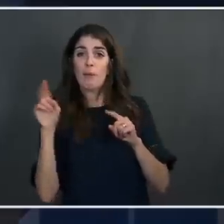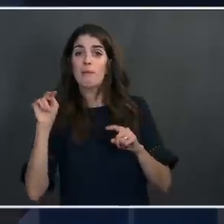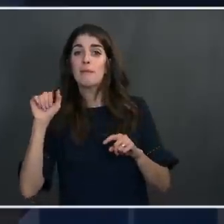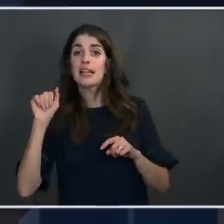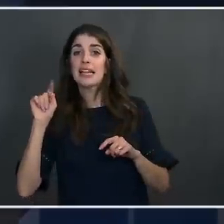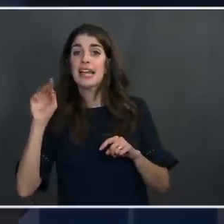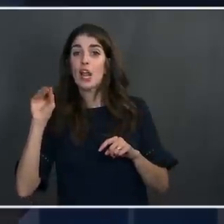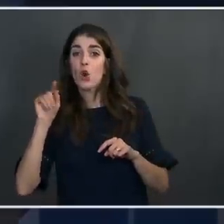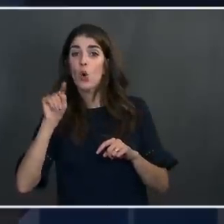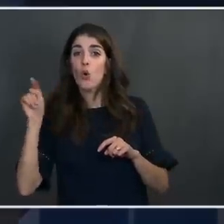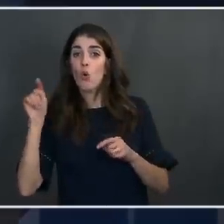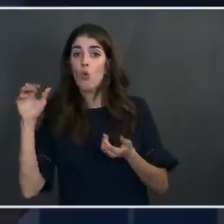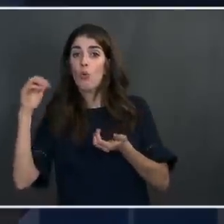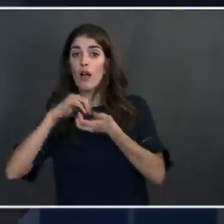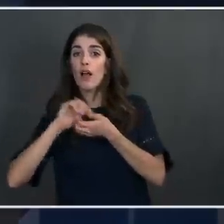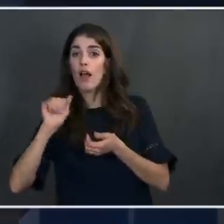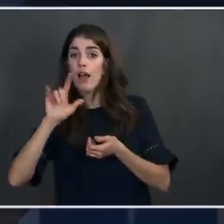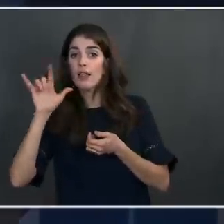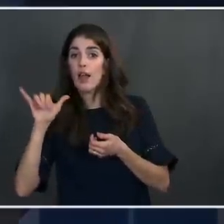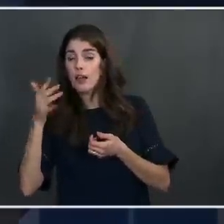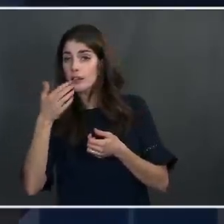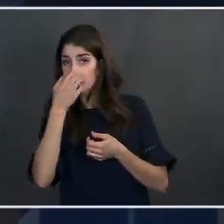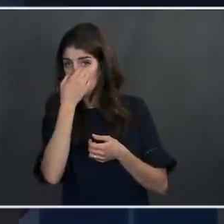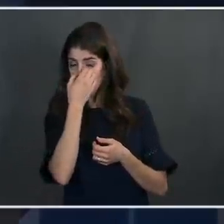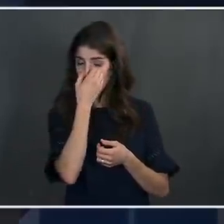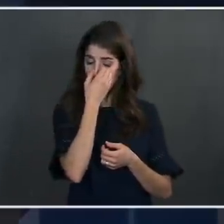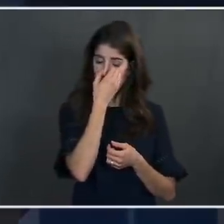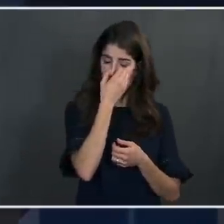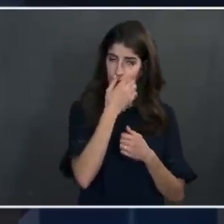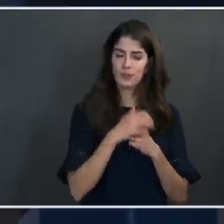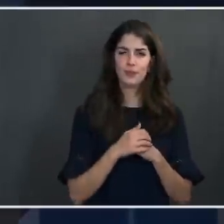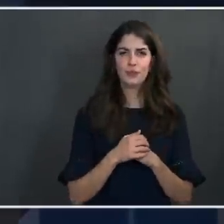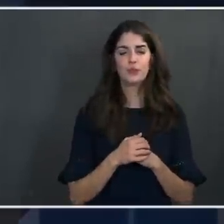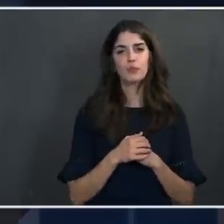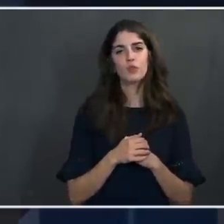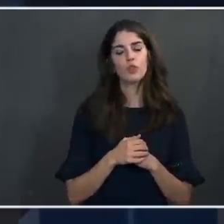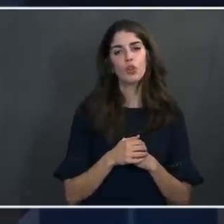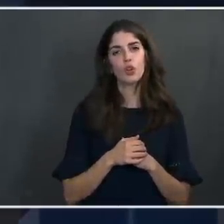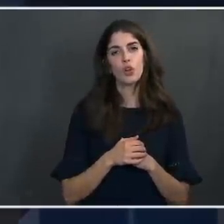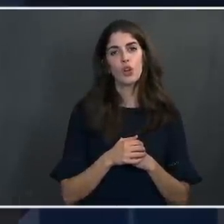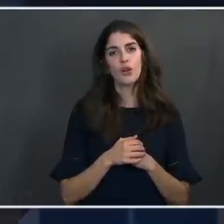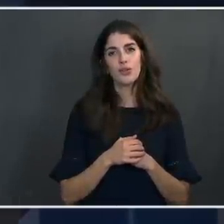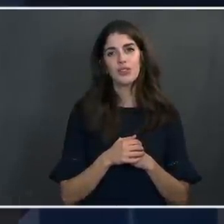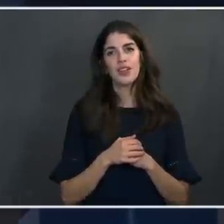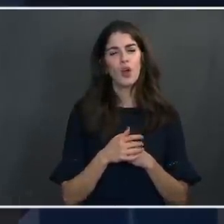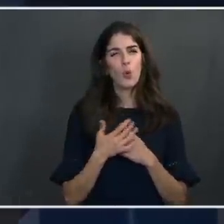The Press: Did it come up in their conversation? Ms. Psaki: I know we put out a readout of that in a fun video, if I may note,